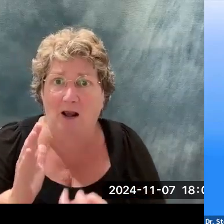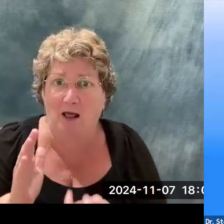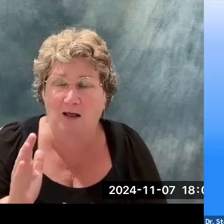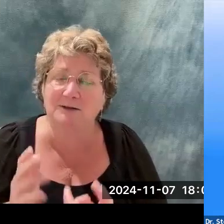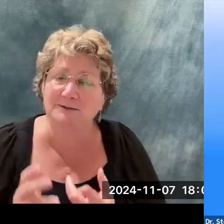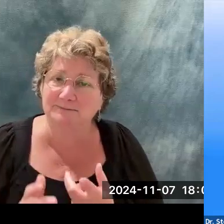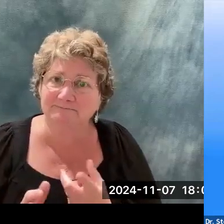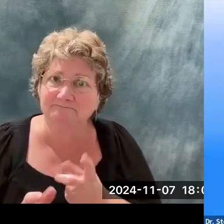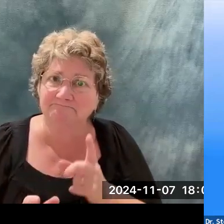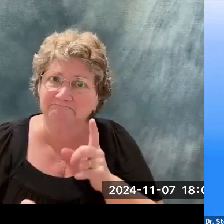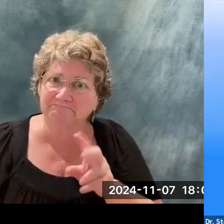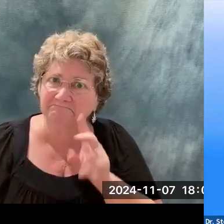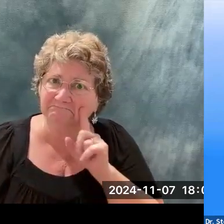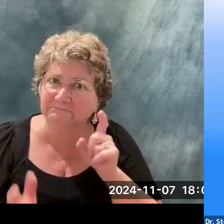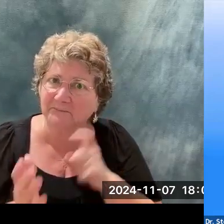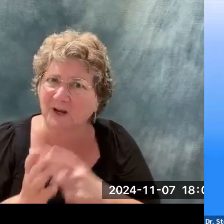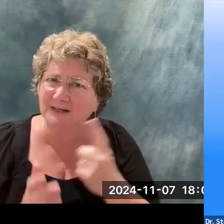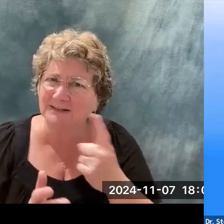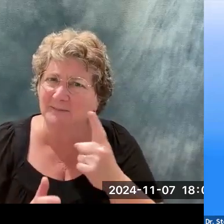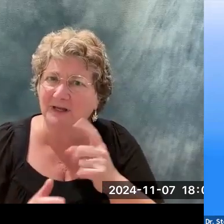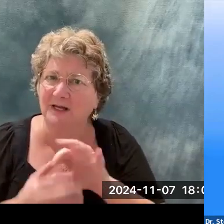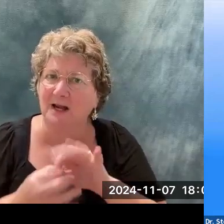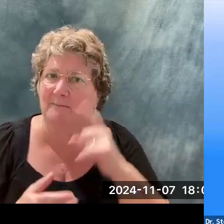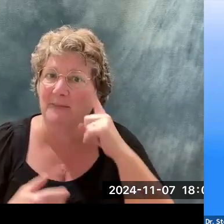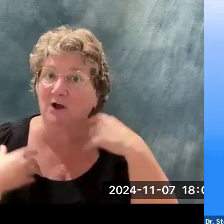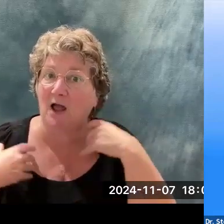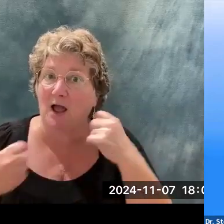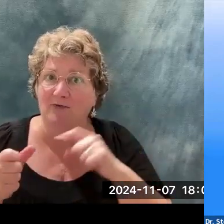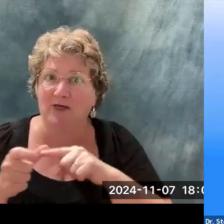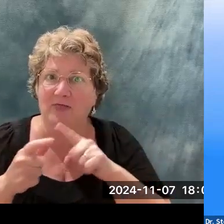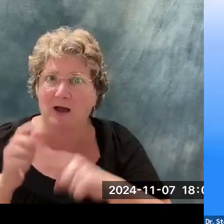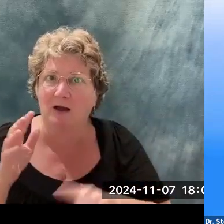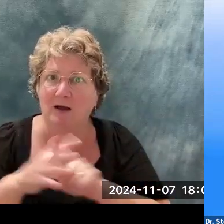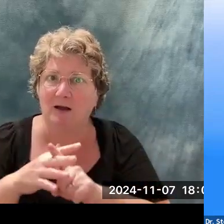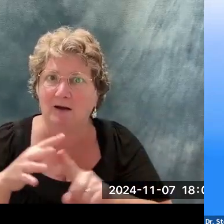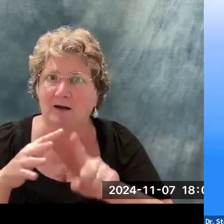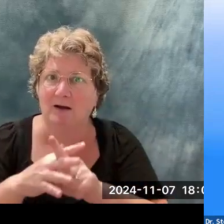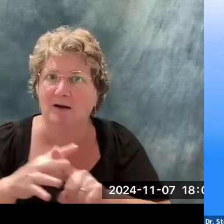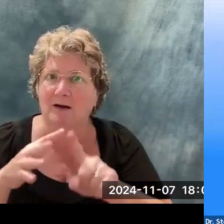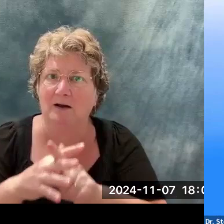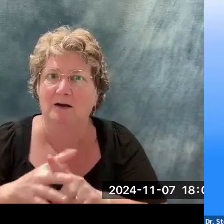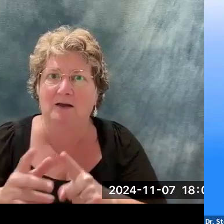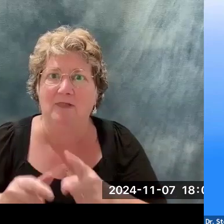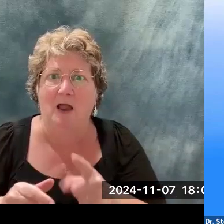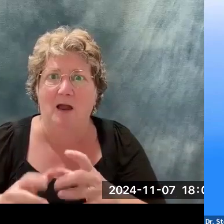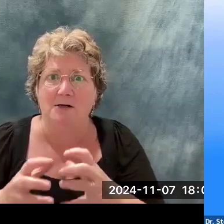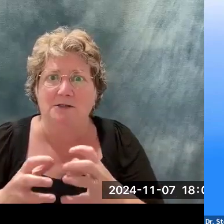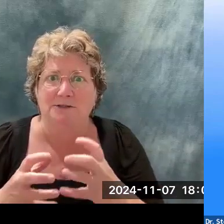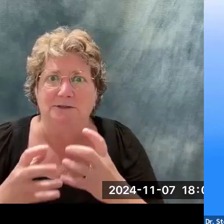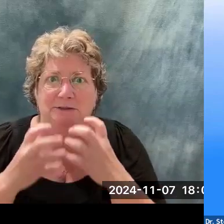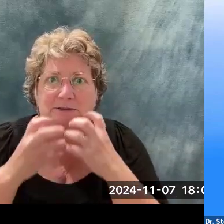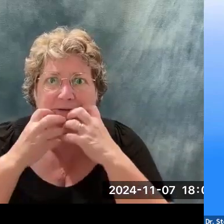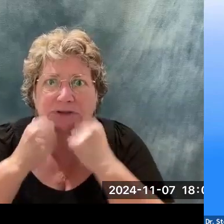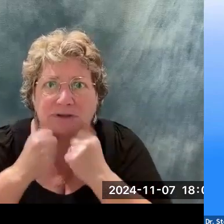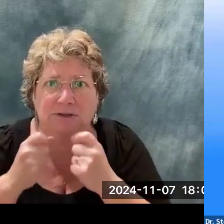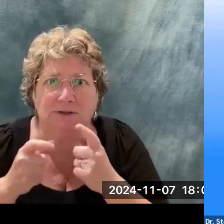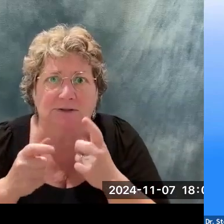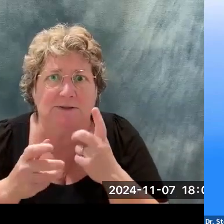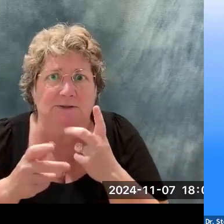the algorithm will keep showing them that and then all of a sudden it's consuming them. So again, just a plug there to keep an eye on your child's